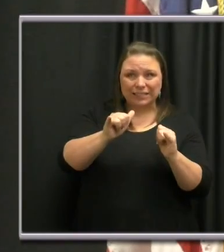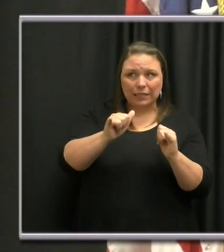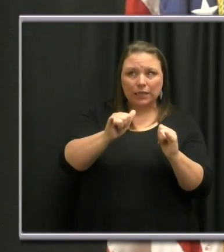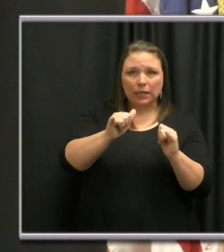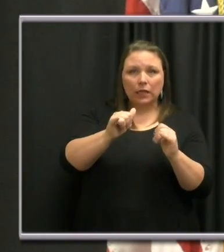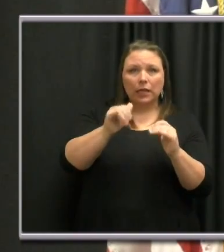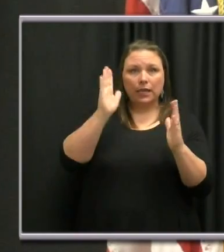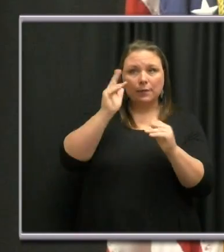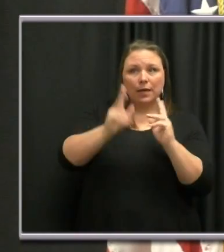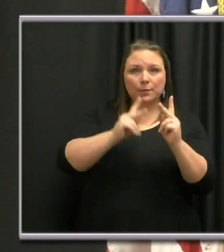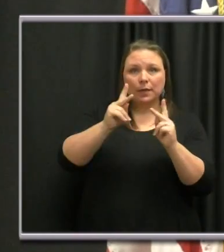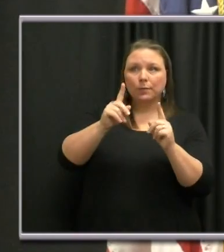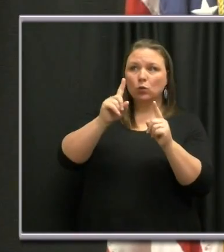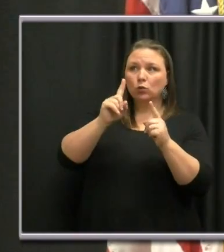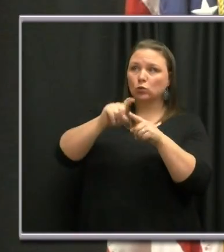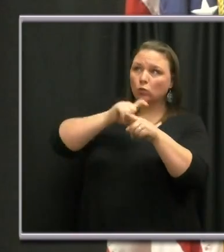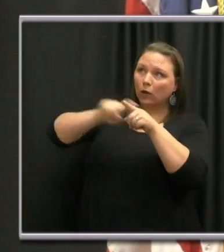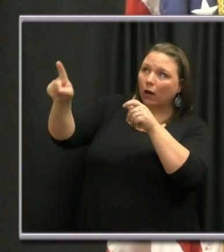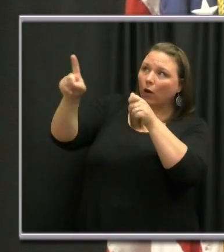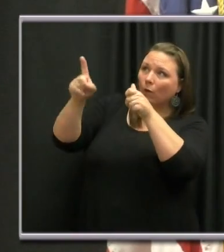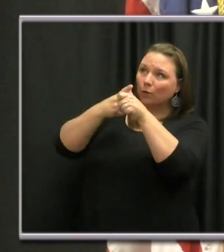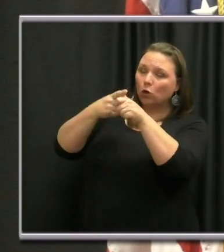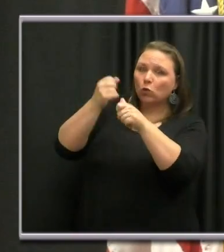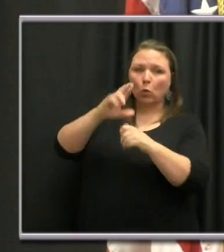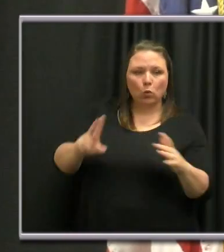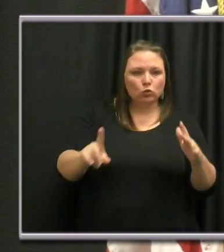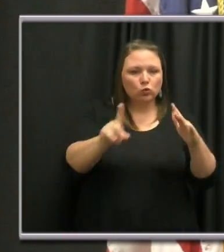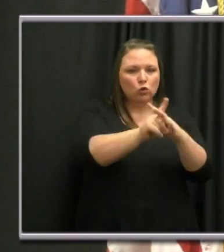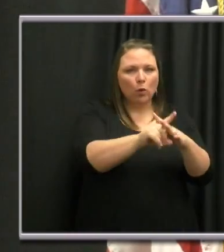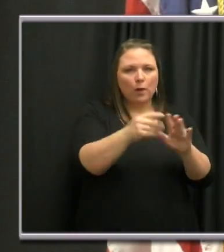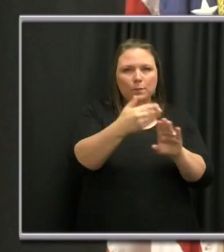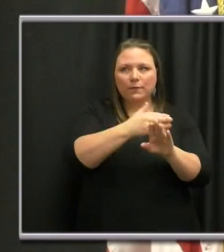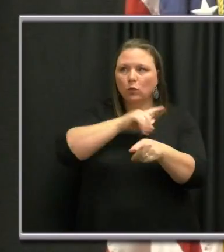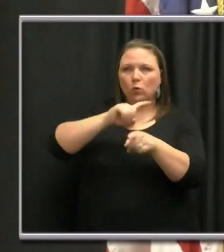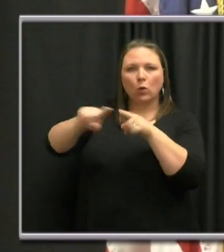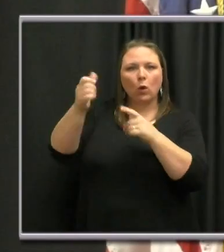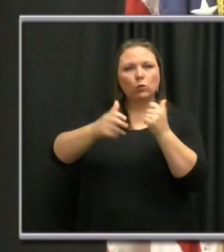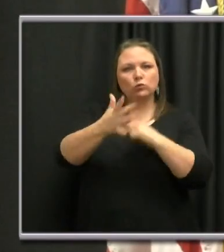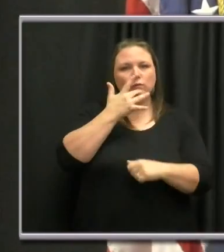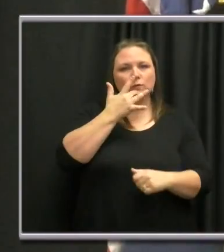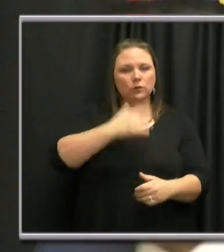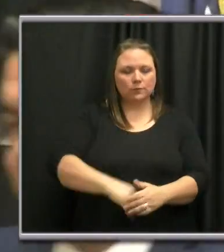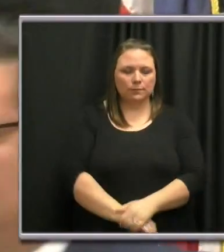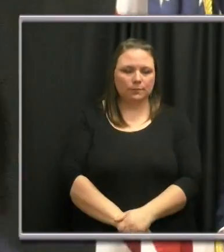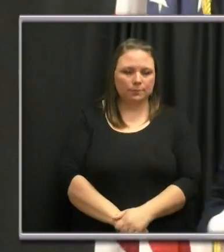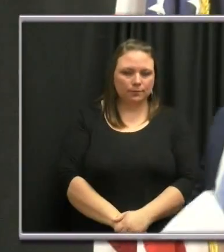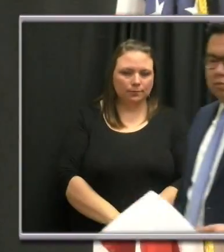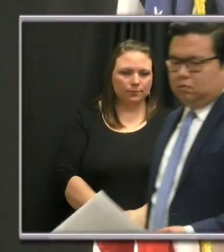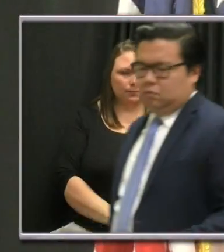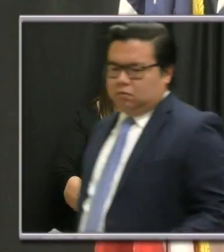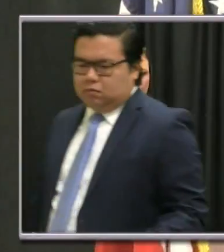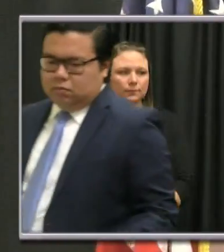ARE YOU ALL STILL ASKING PEOPLE TO CALL FIRST OR CAN PEOPLE JUST SHOW UP GET TESTED WHETHER